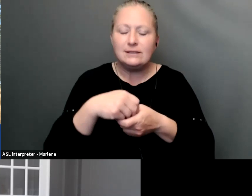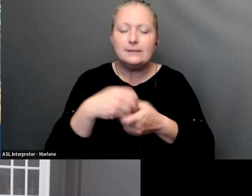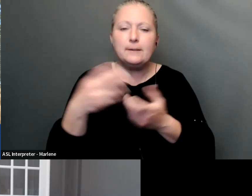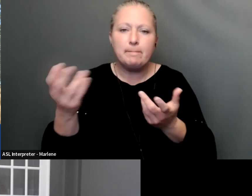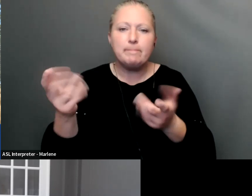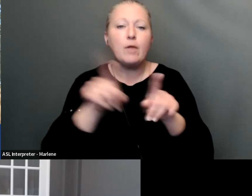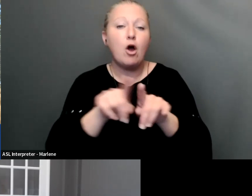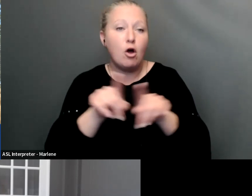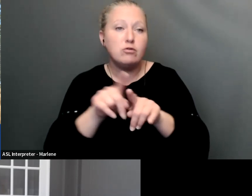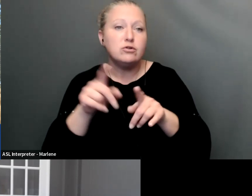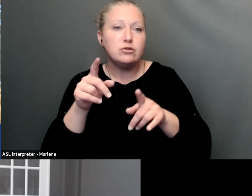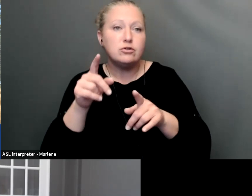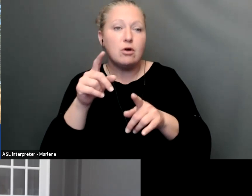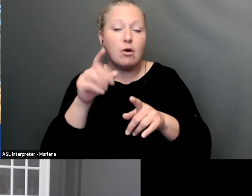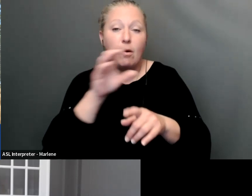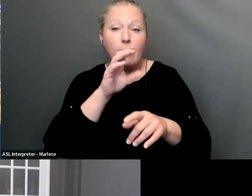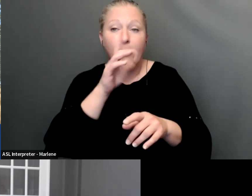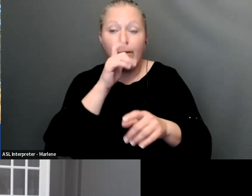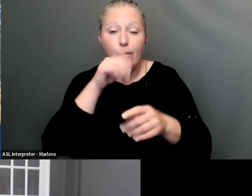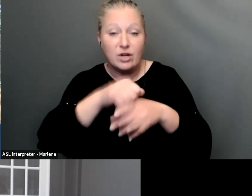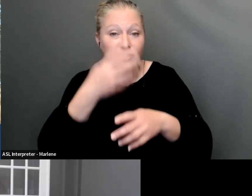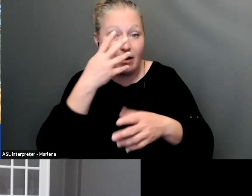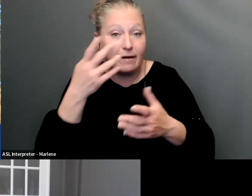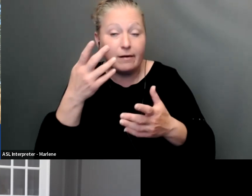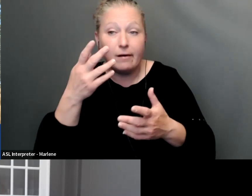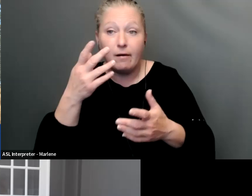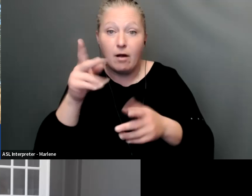you know, as I mentioned corrections, that's another great way to if the states already